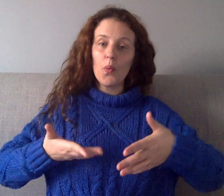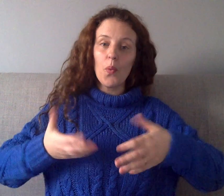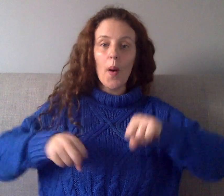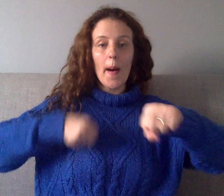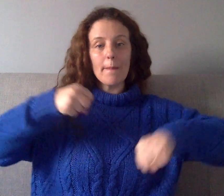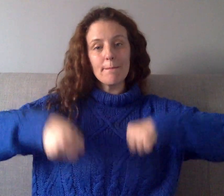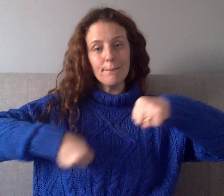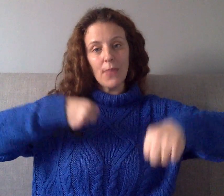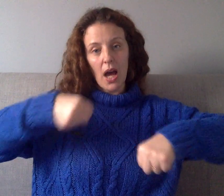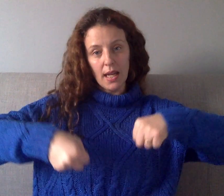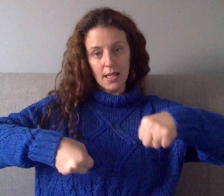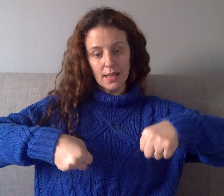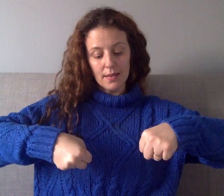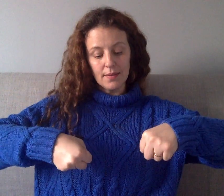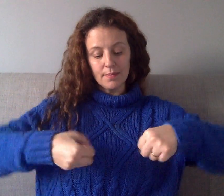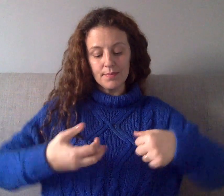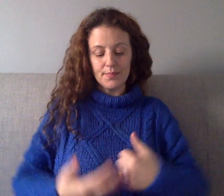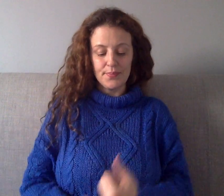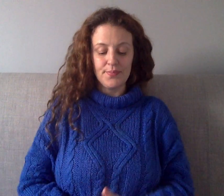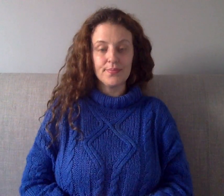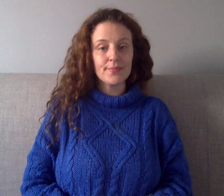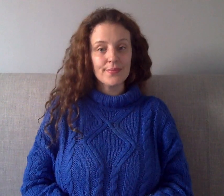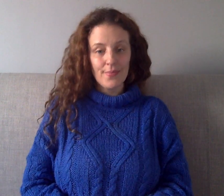Or you can sign it like this.